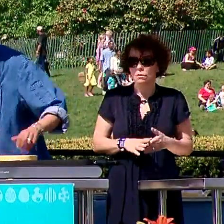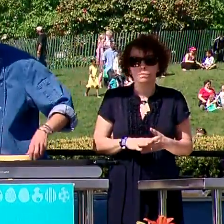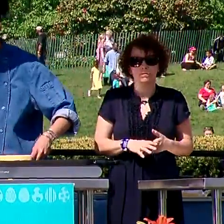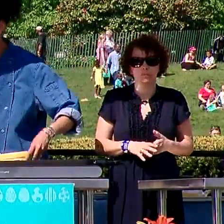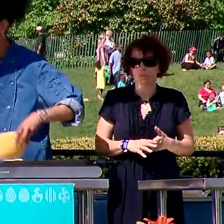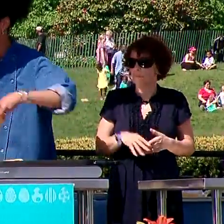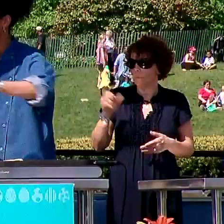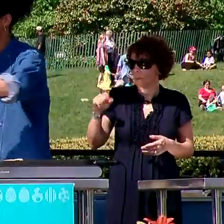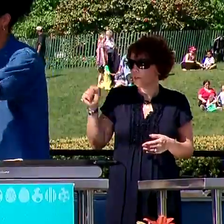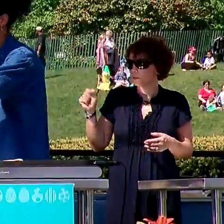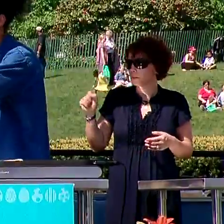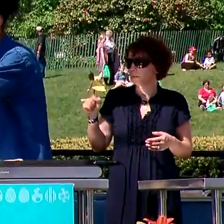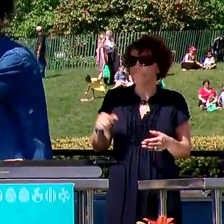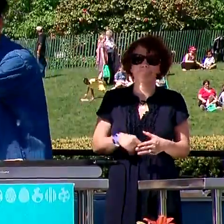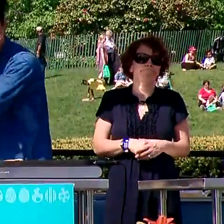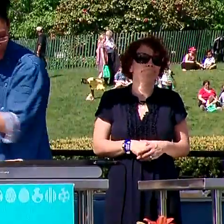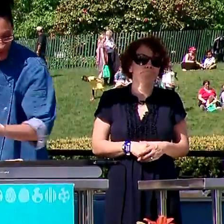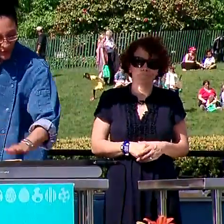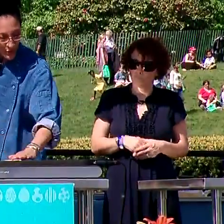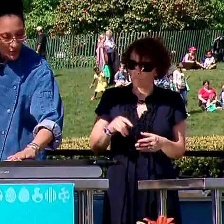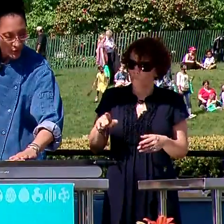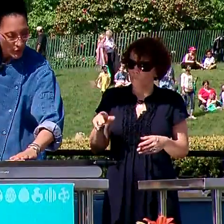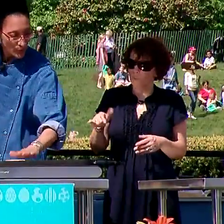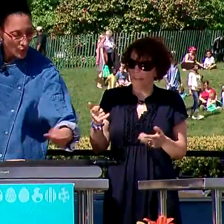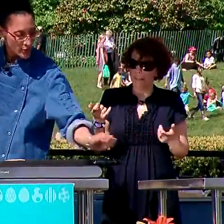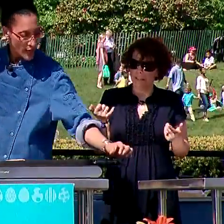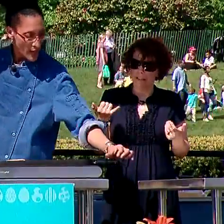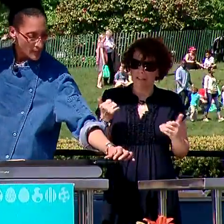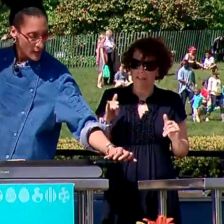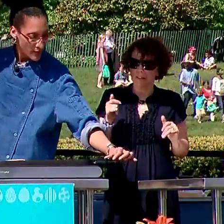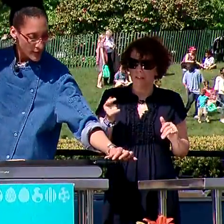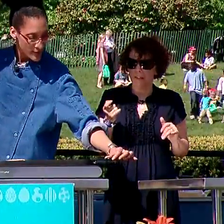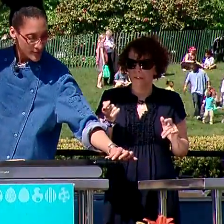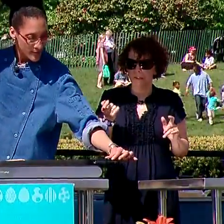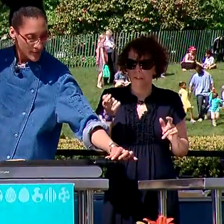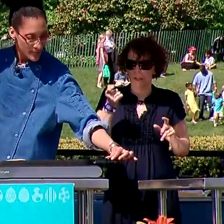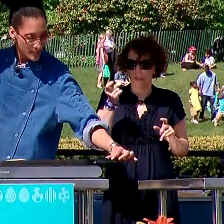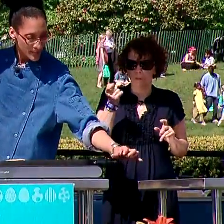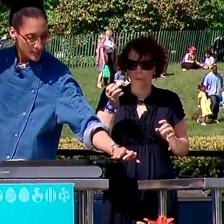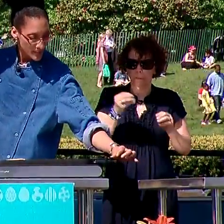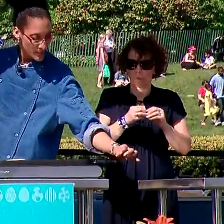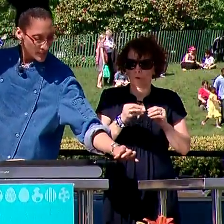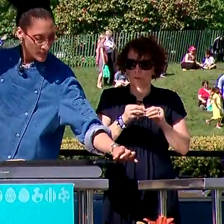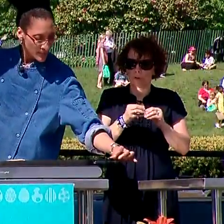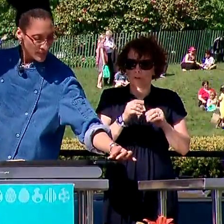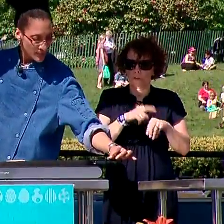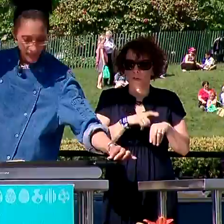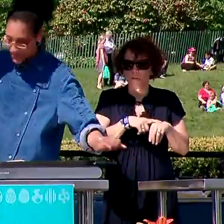Yes. So this is still a little more time on this.